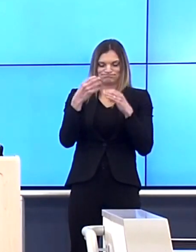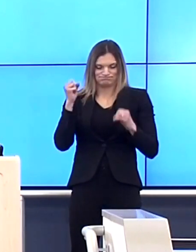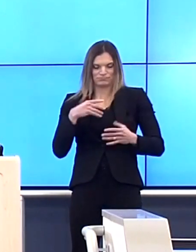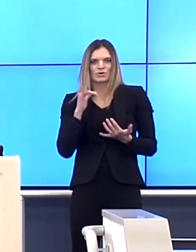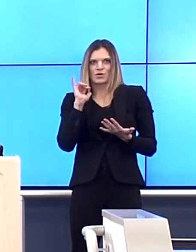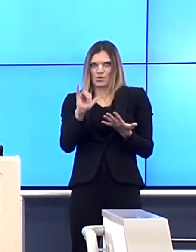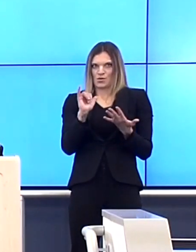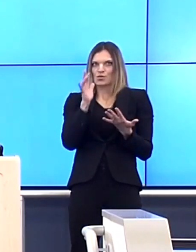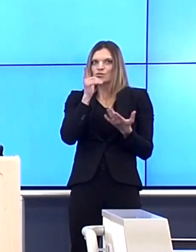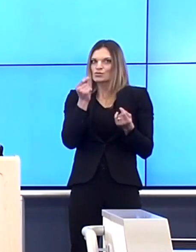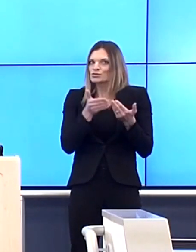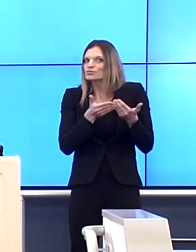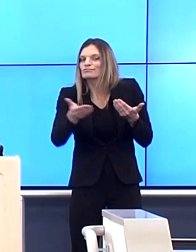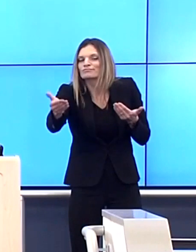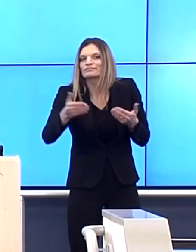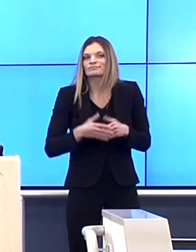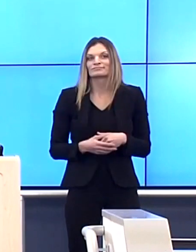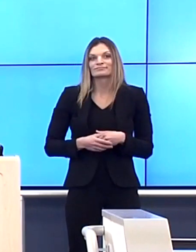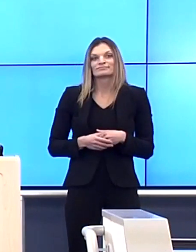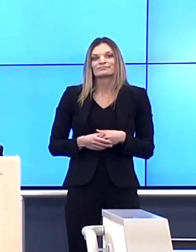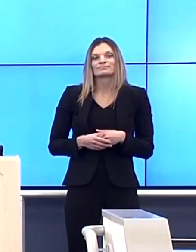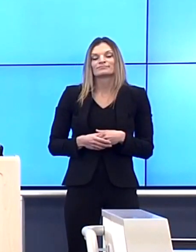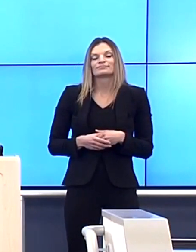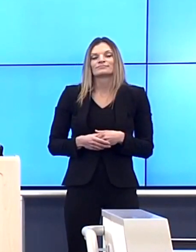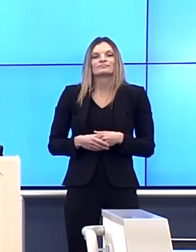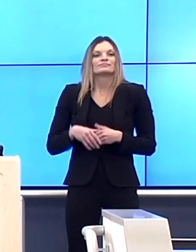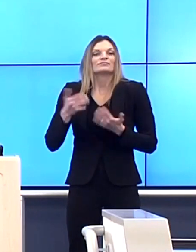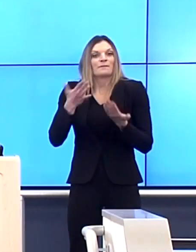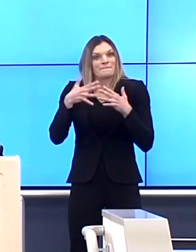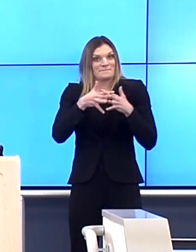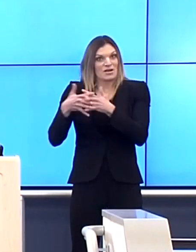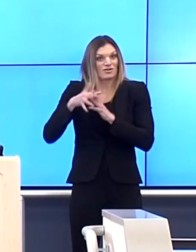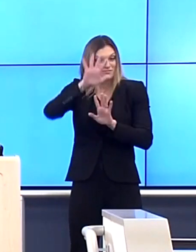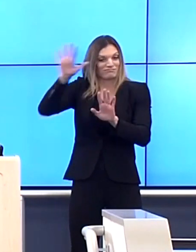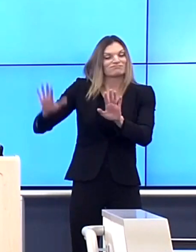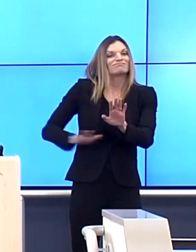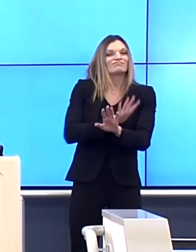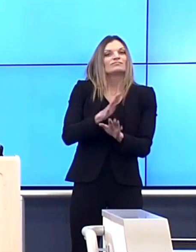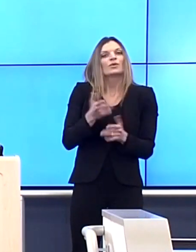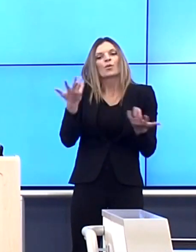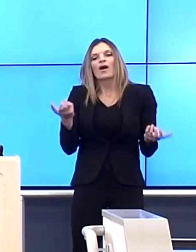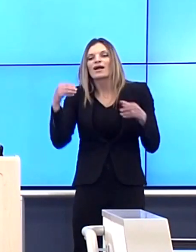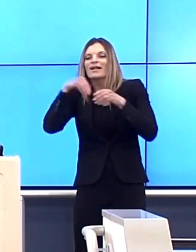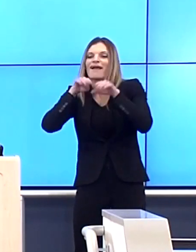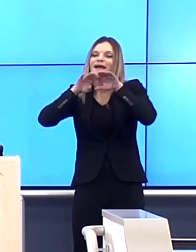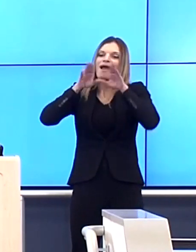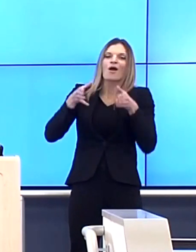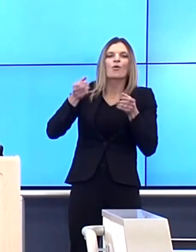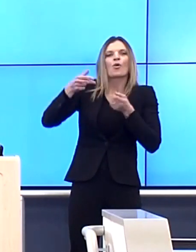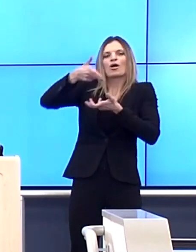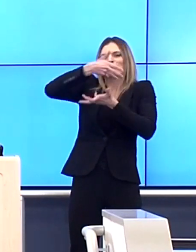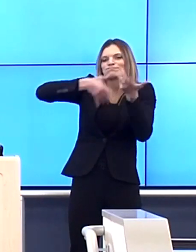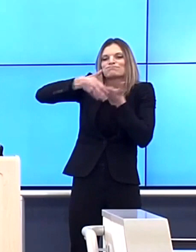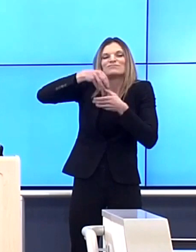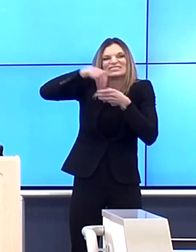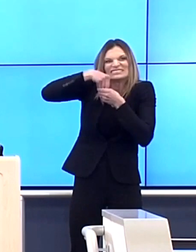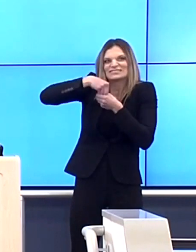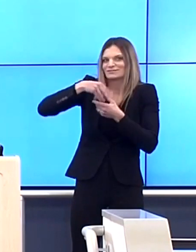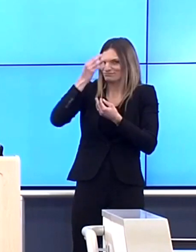NEXT STEPS. PUBLIC HEALTH EXPERTS ARE PUBLIC HEALTH EXPERTS ARE WARNING AMERICANS EVERYWHERE TO WARNING AMERICANS EVERYWHERE TO LIMIT OUR INDOOR GATHERINGS SO LIMIT OUR INDOOR GATHERINGS SO THAT WE CAN SAVE LIVES.